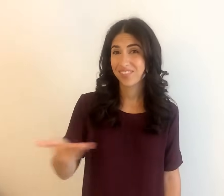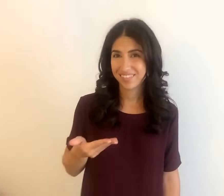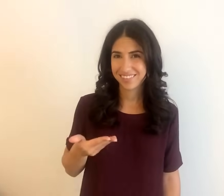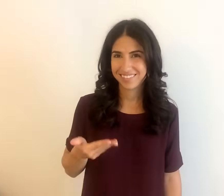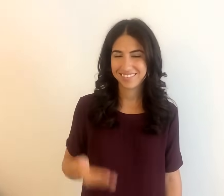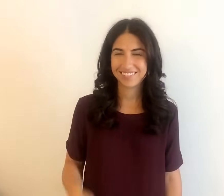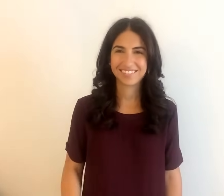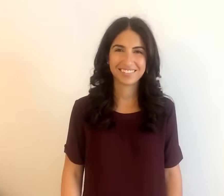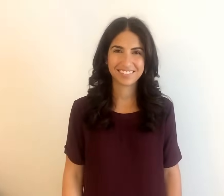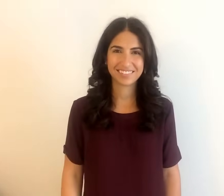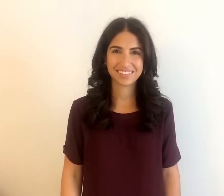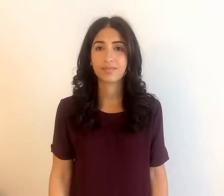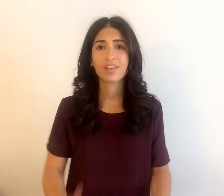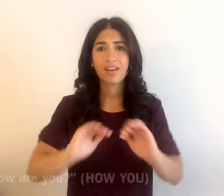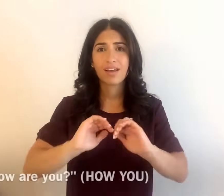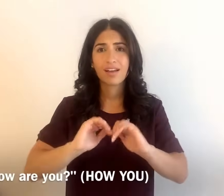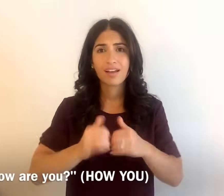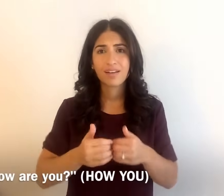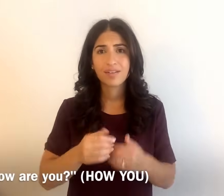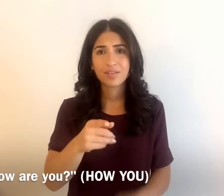welcome